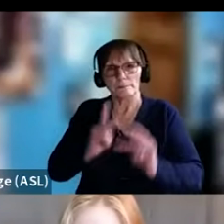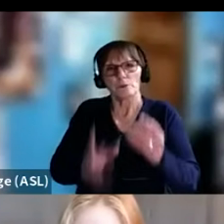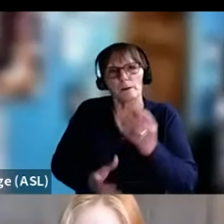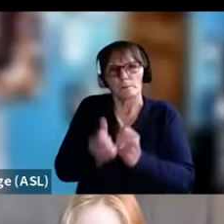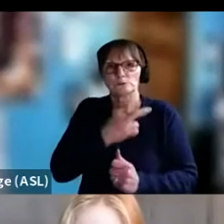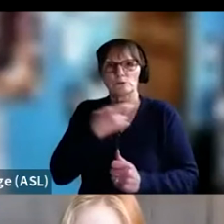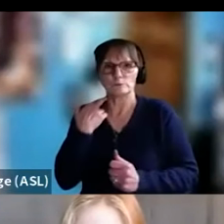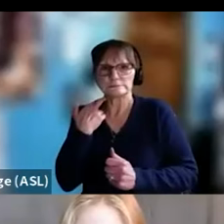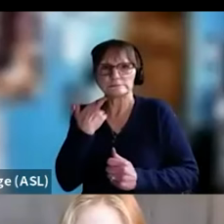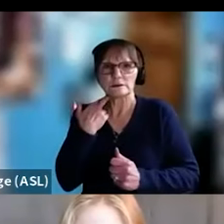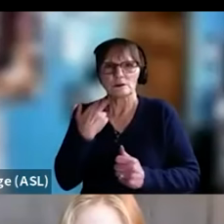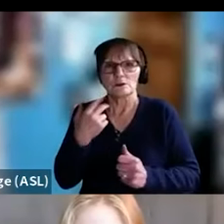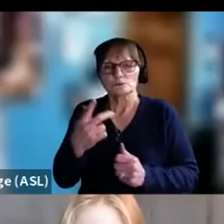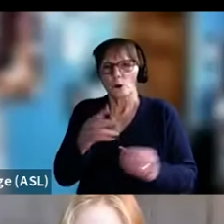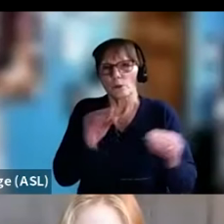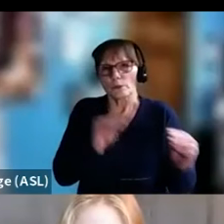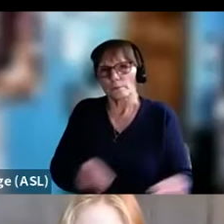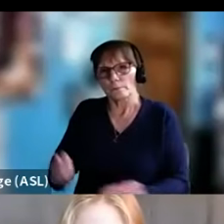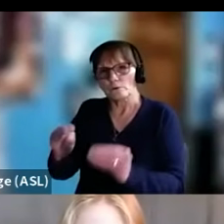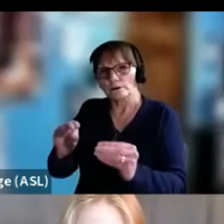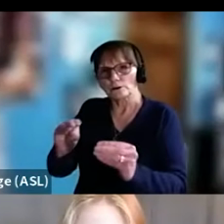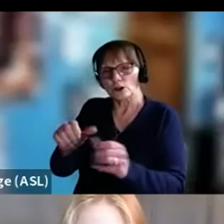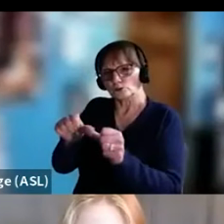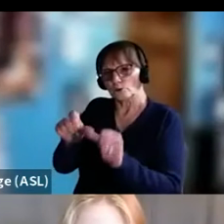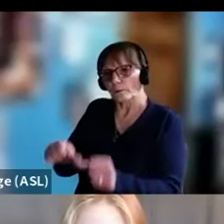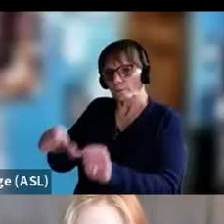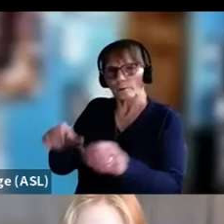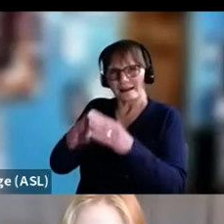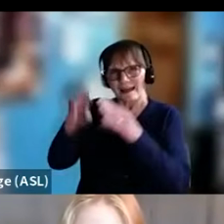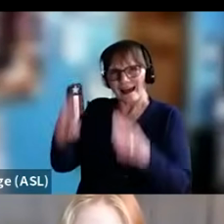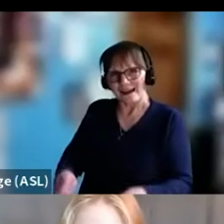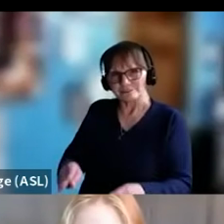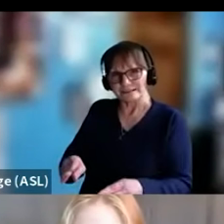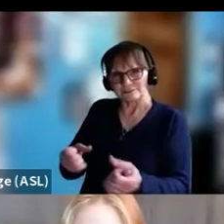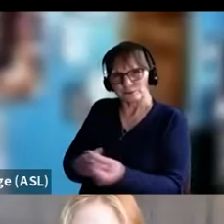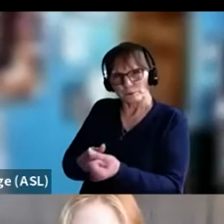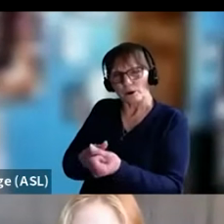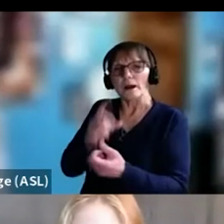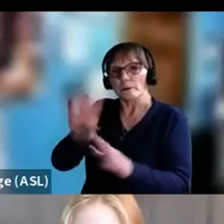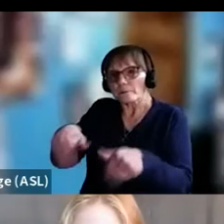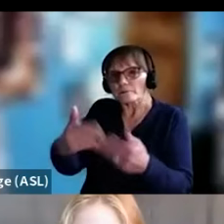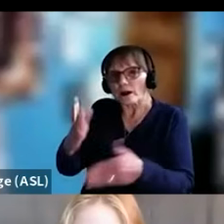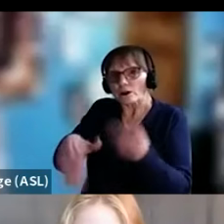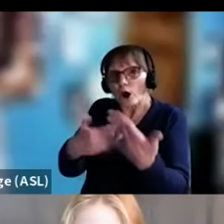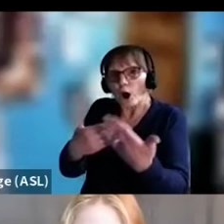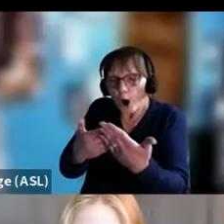and they're moving that into a permanent supportive housing but really providing all of the wraparound services needed,